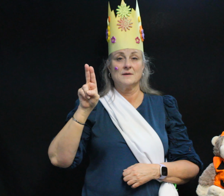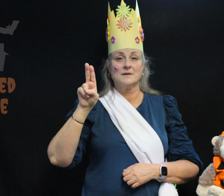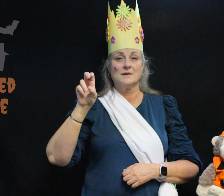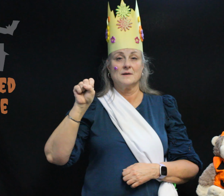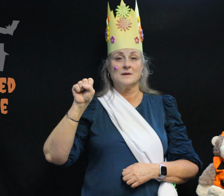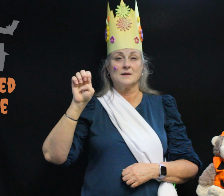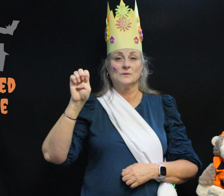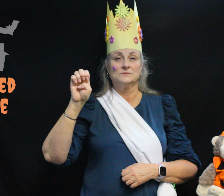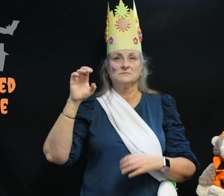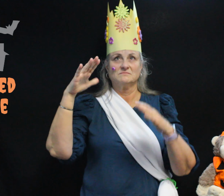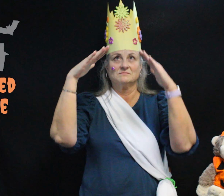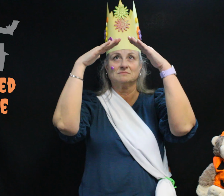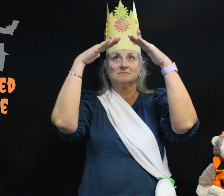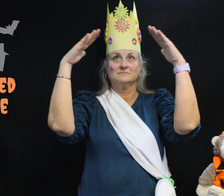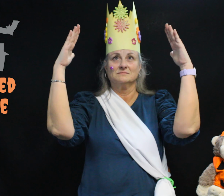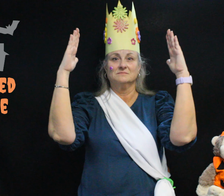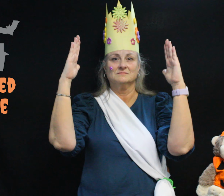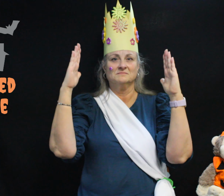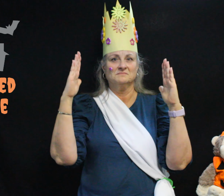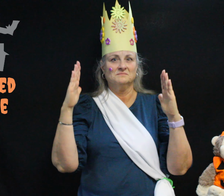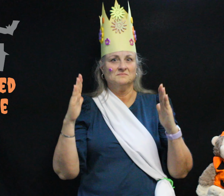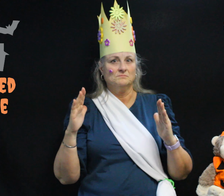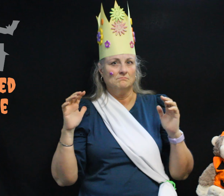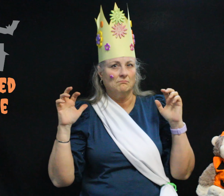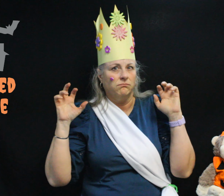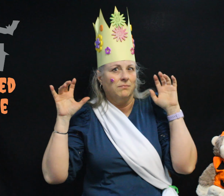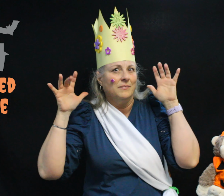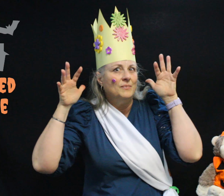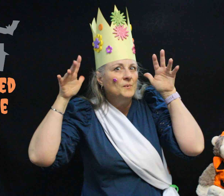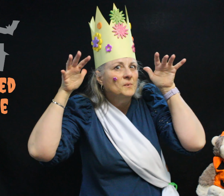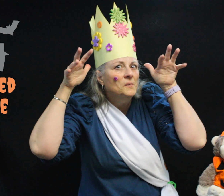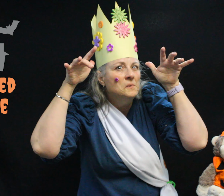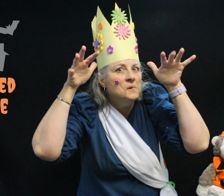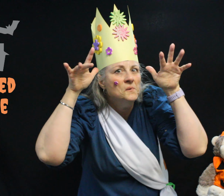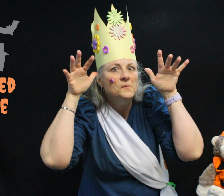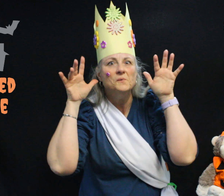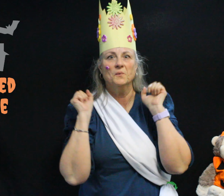Haunted house is signed like this.